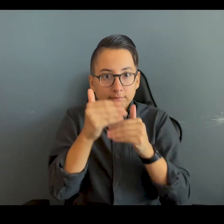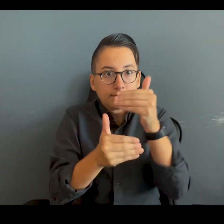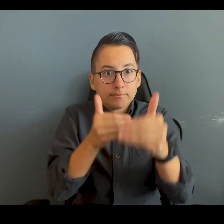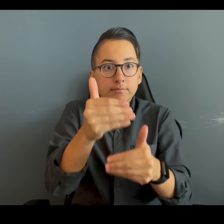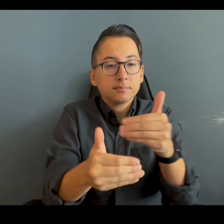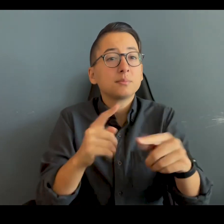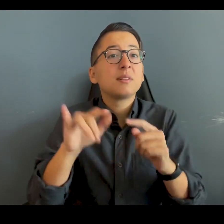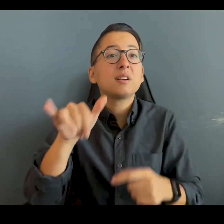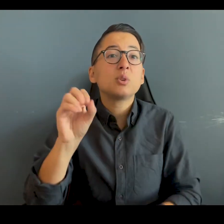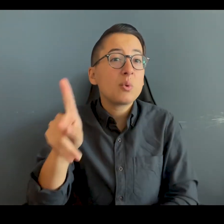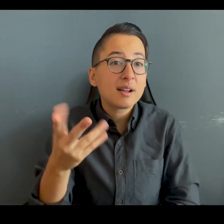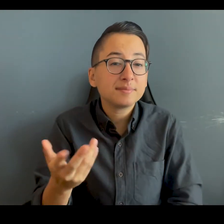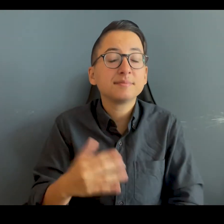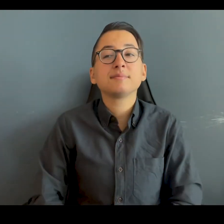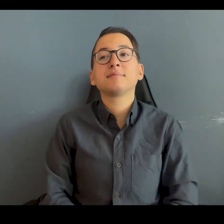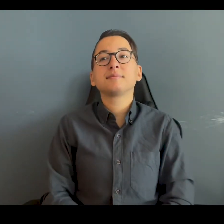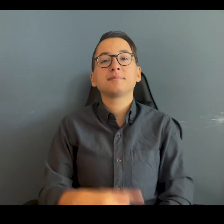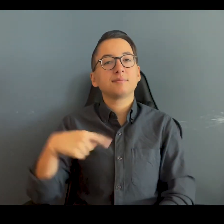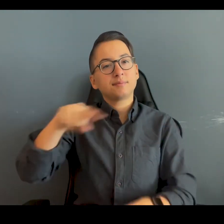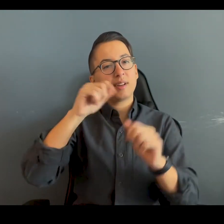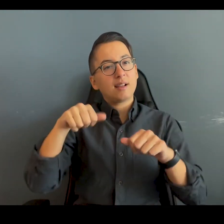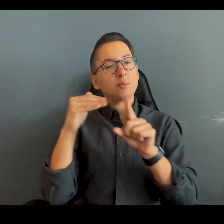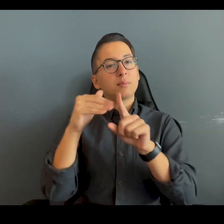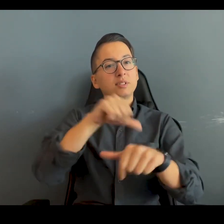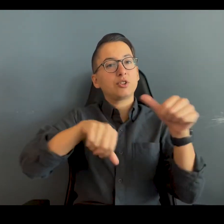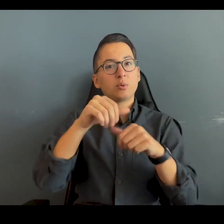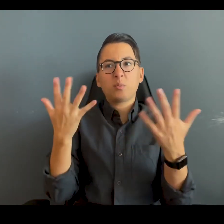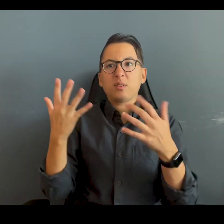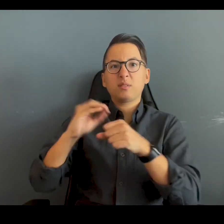everything back on track but that is ok.